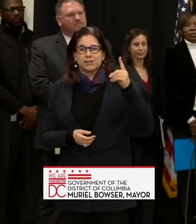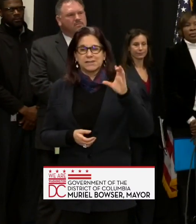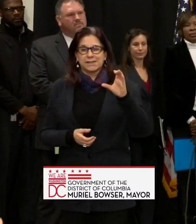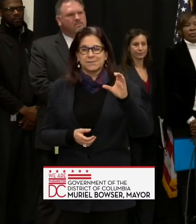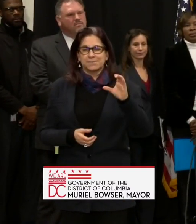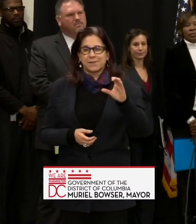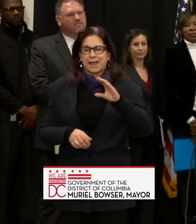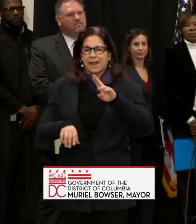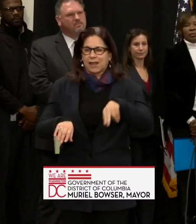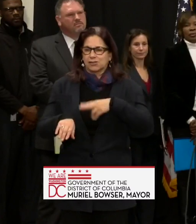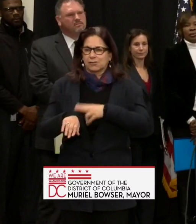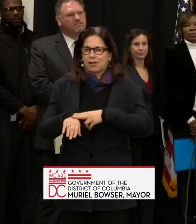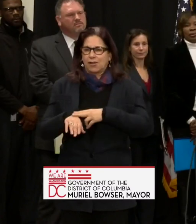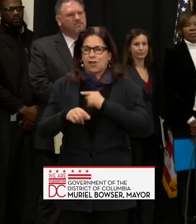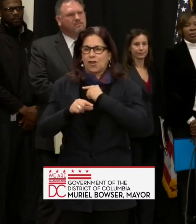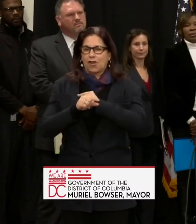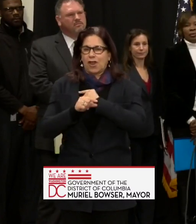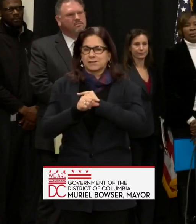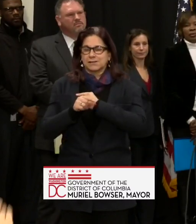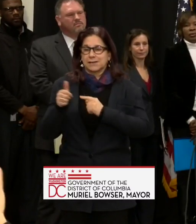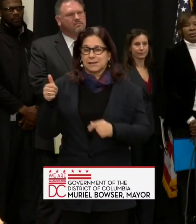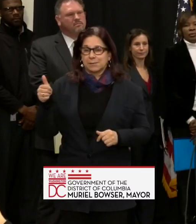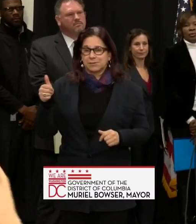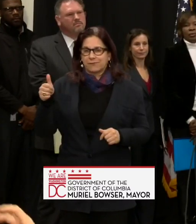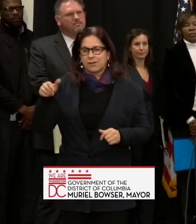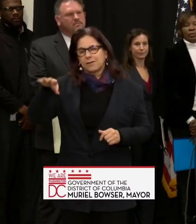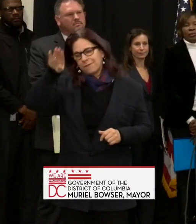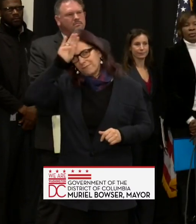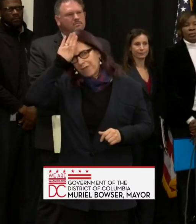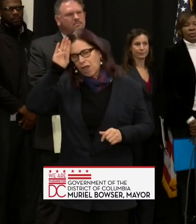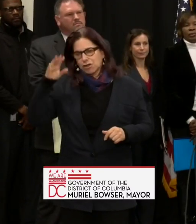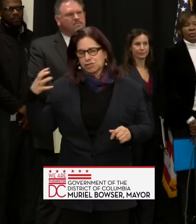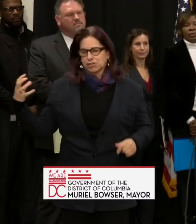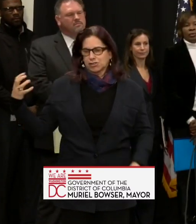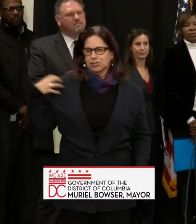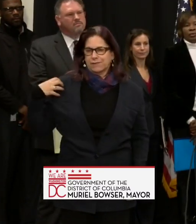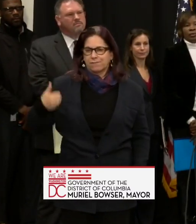FIRE CHIEF GREGORY DEAN. I AM VERY THANKFUL AS WELL TO